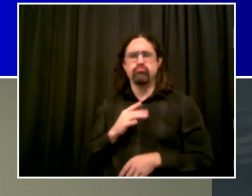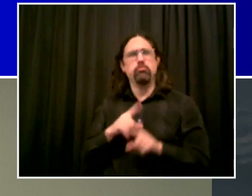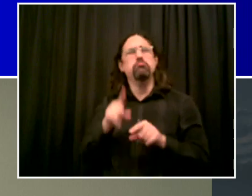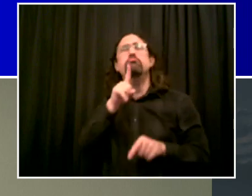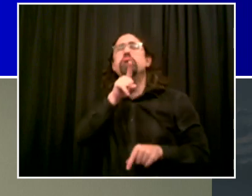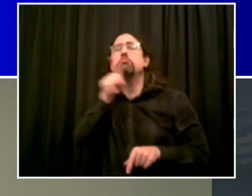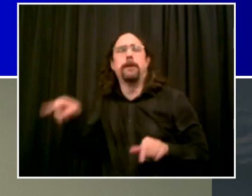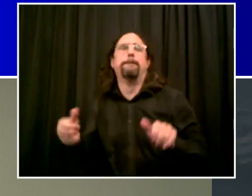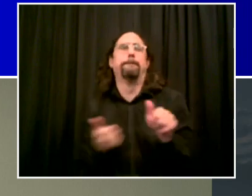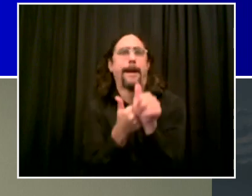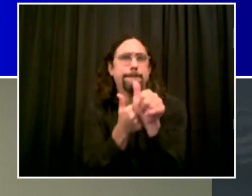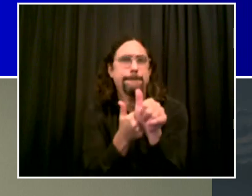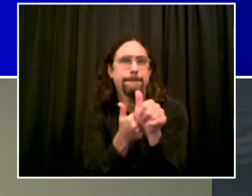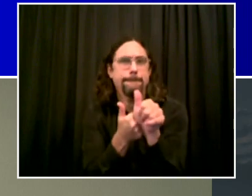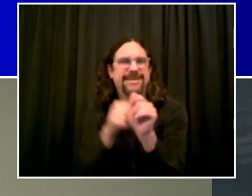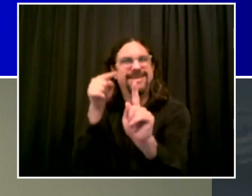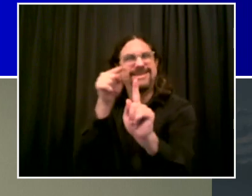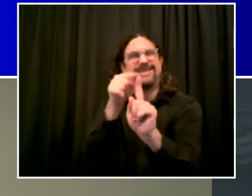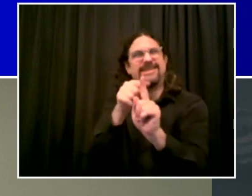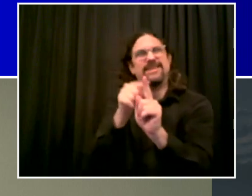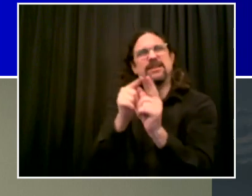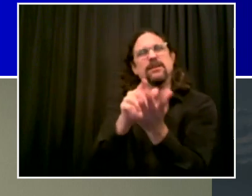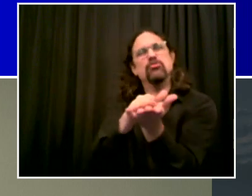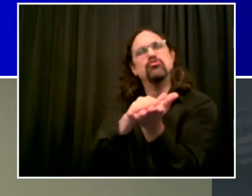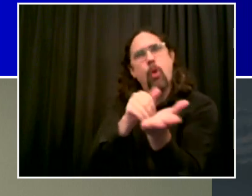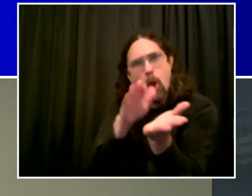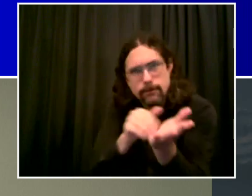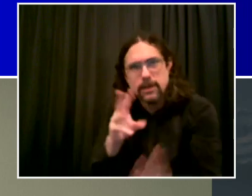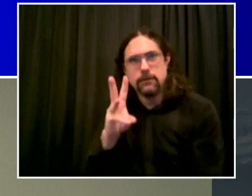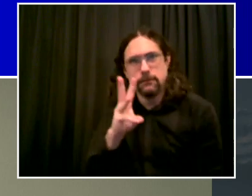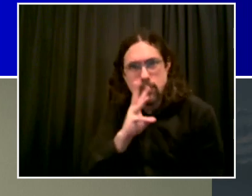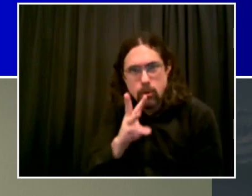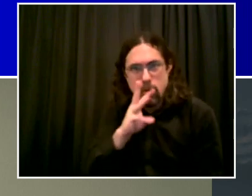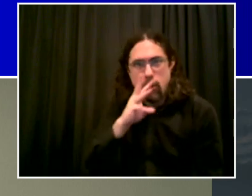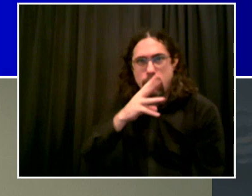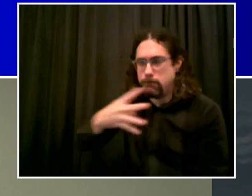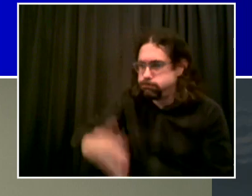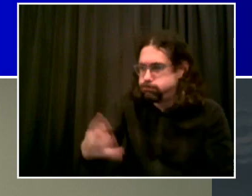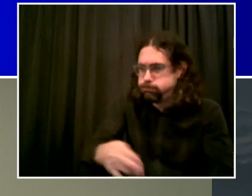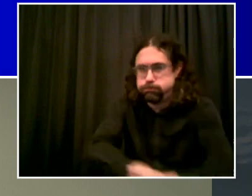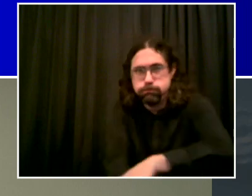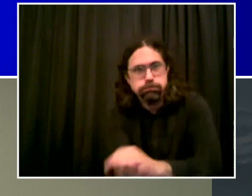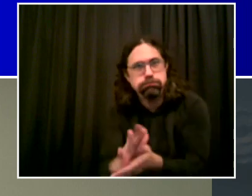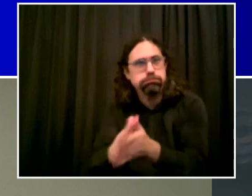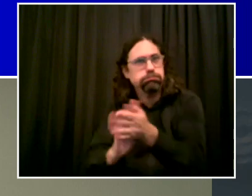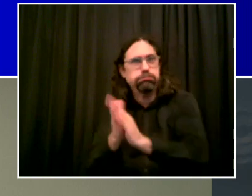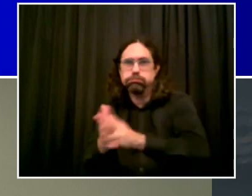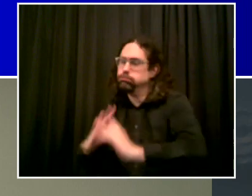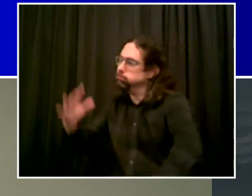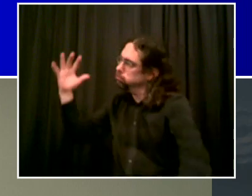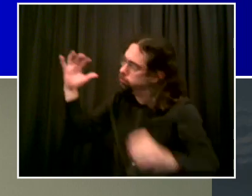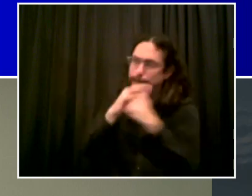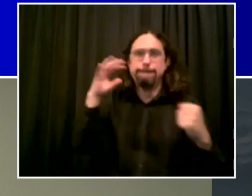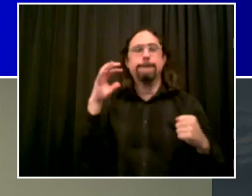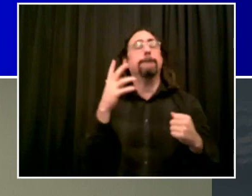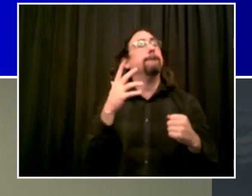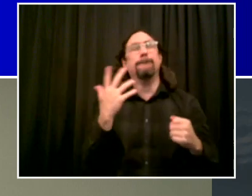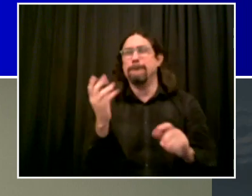POSSIBLE BUT I WANT TO JUST SAY HOW IMPRESSIVE IT IS TO DELIVER MASKS AD NHAD N SANITIZER WHEN